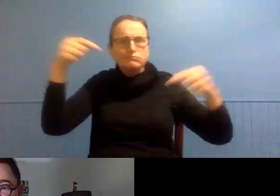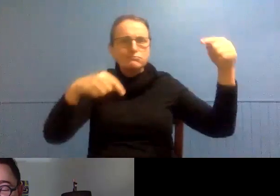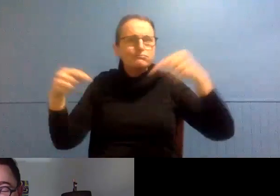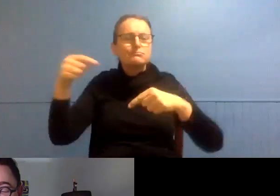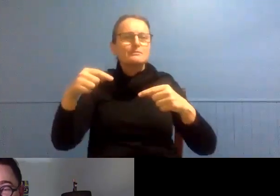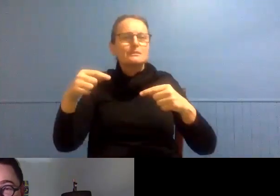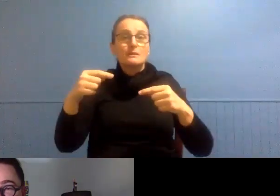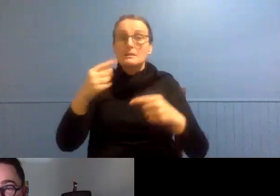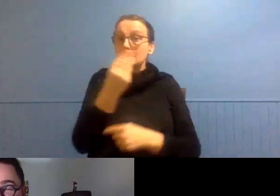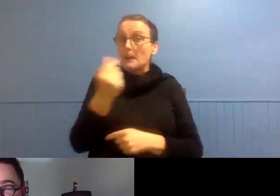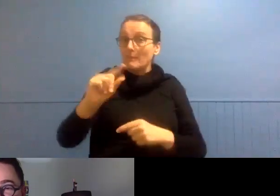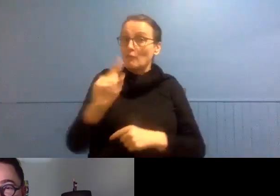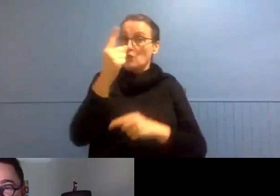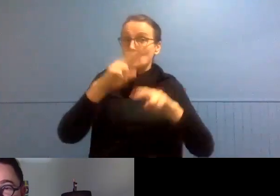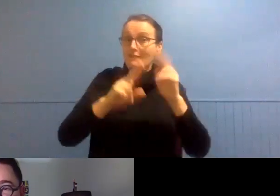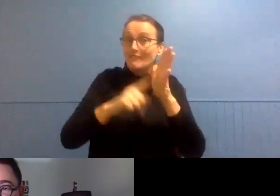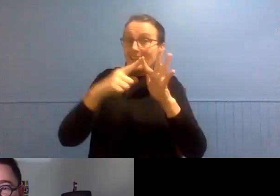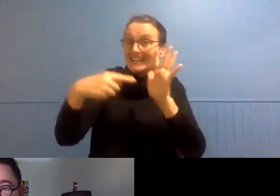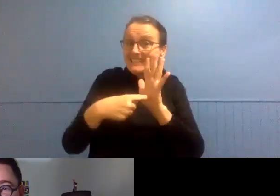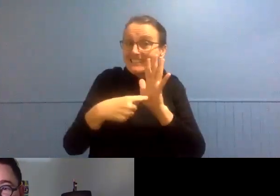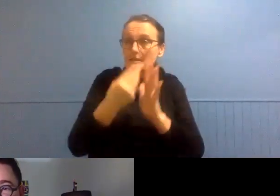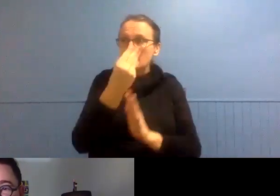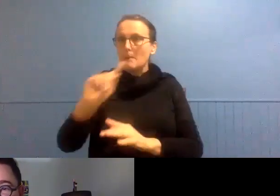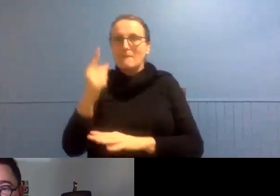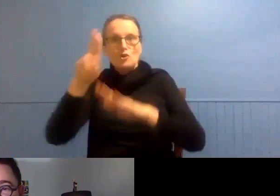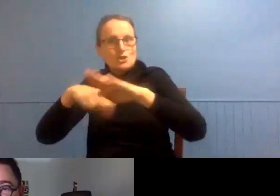descendants, people who are First Nations, who are from the other